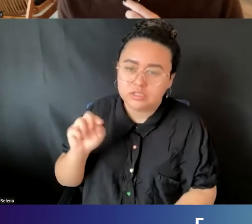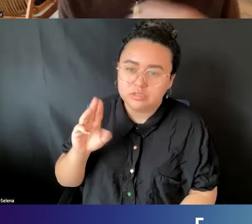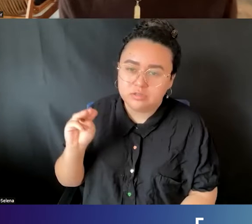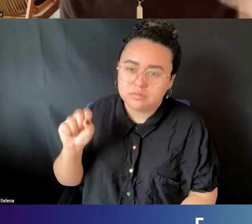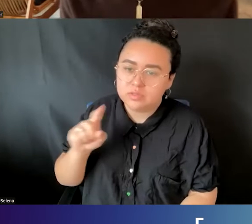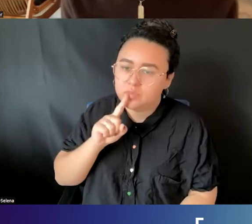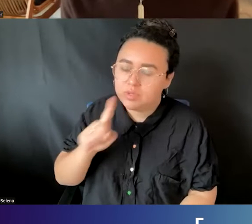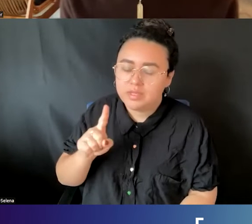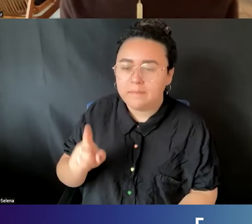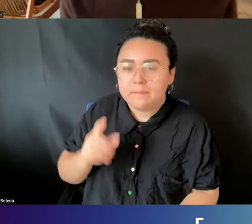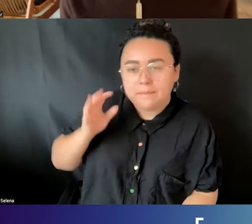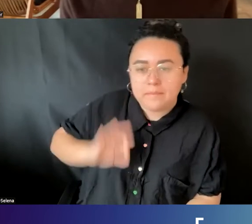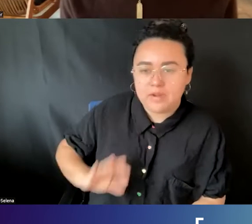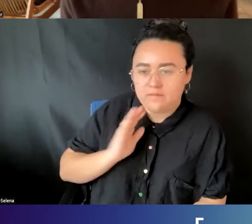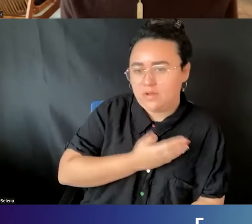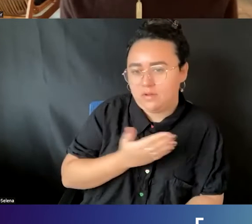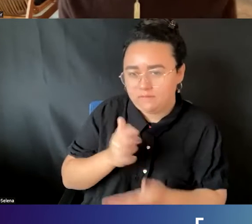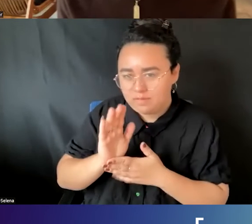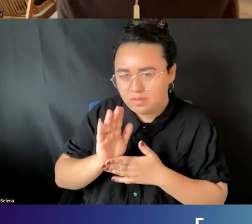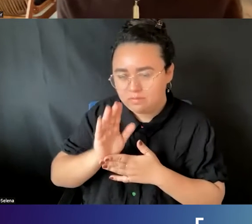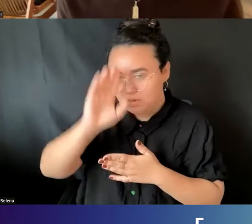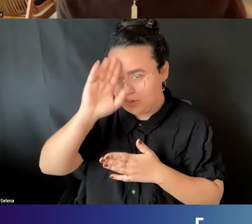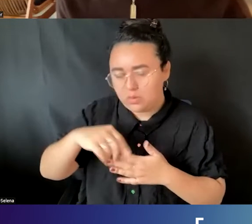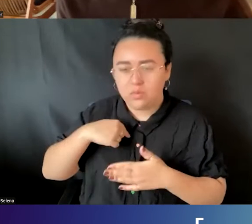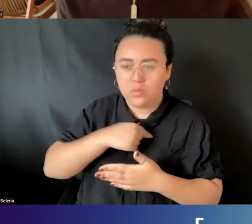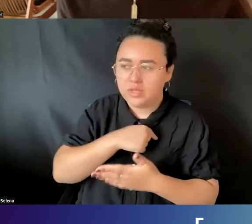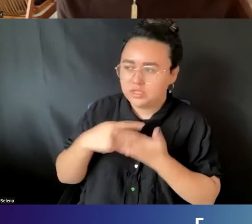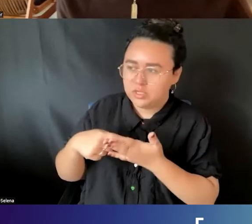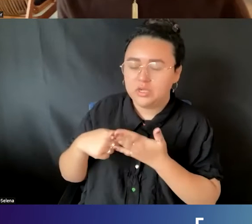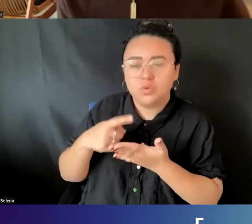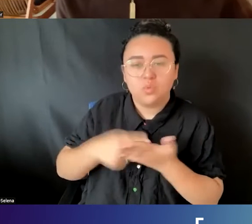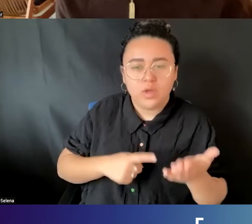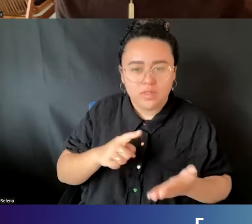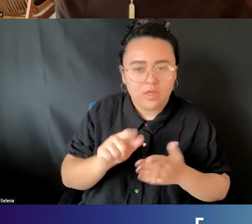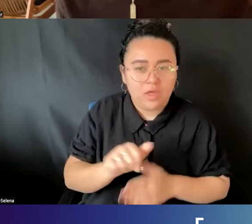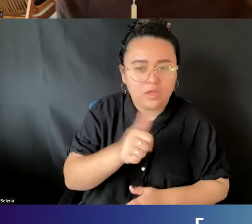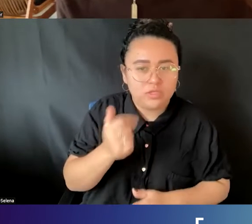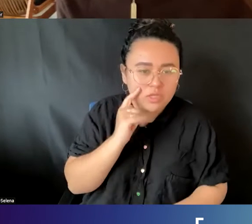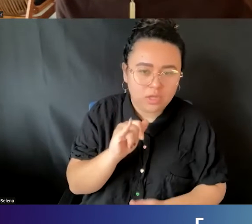And I think, again, knowing that we had talked through what the alternatives were and how we could ensure the film's success